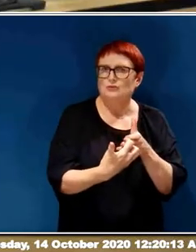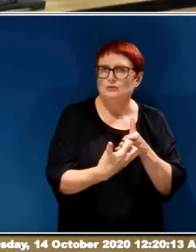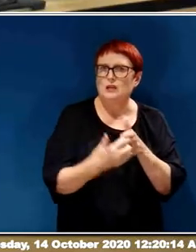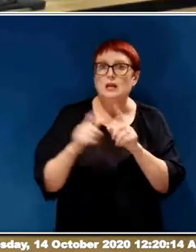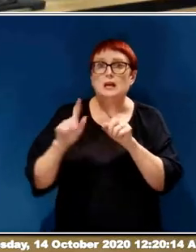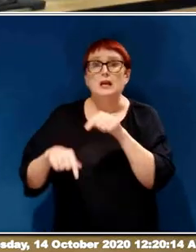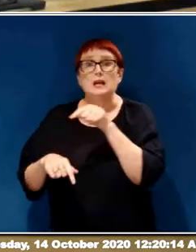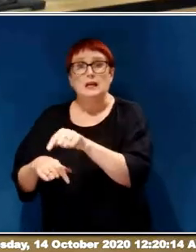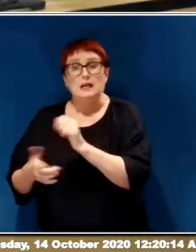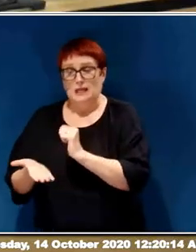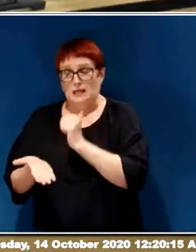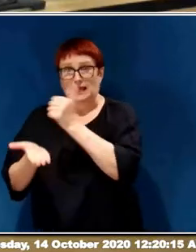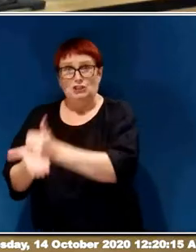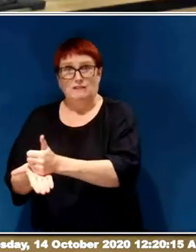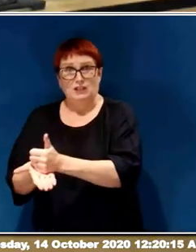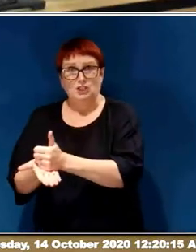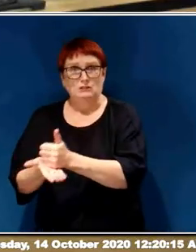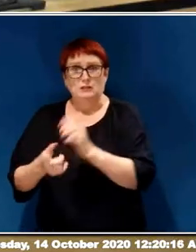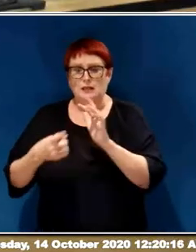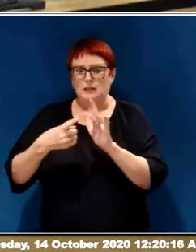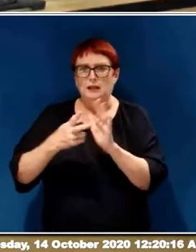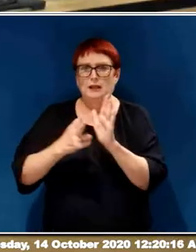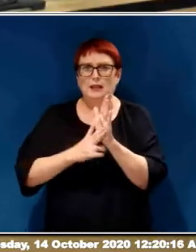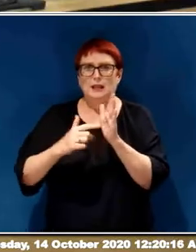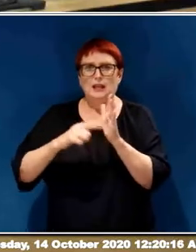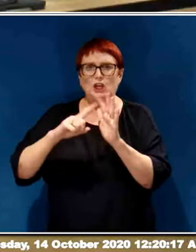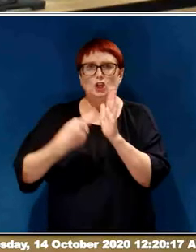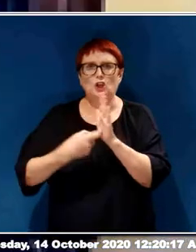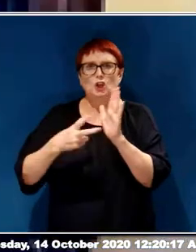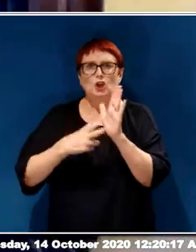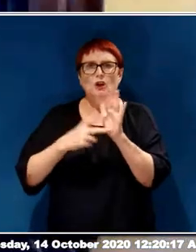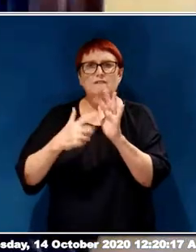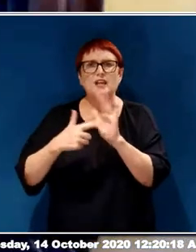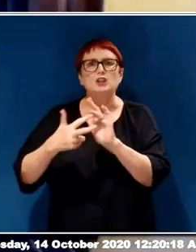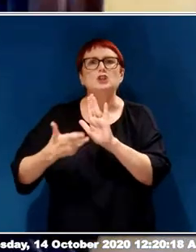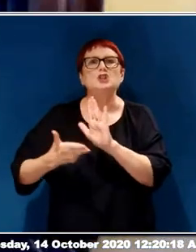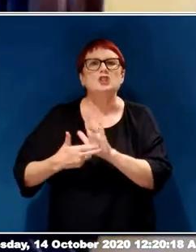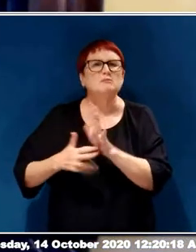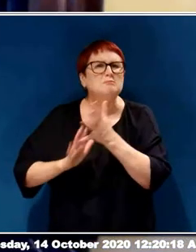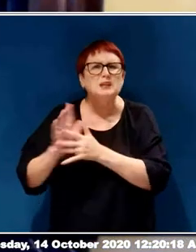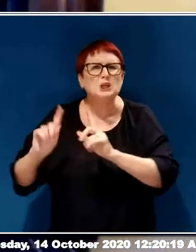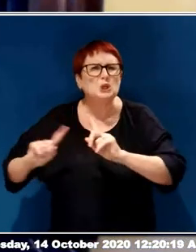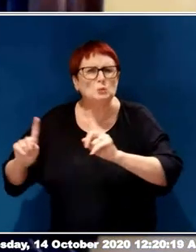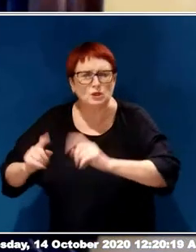DR de BRUIN: Intervention, are a subset of adjustments, their purpose is to